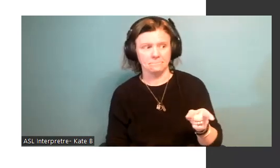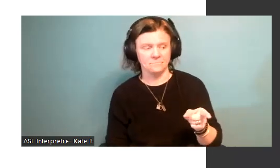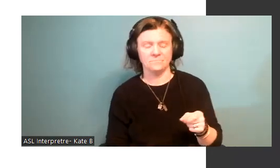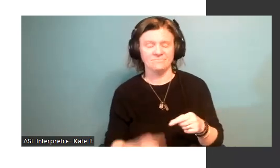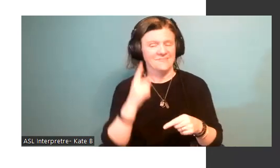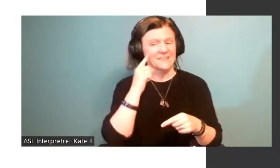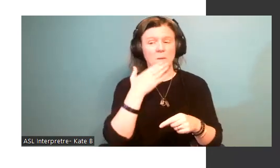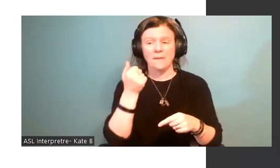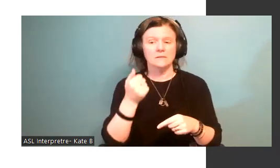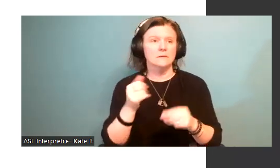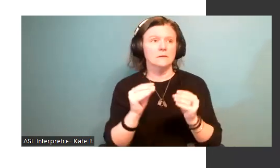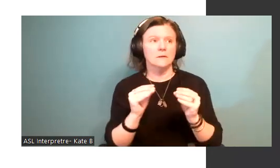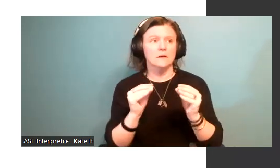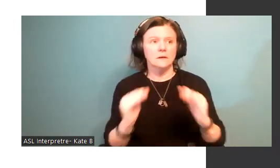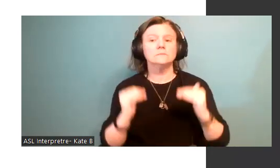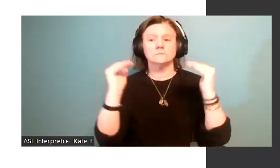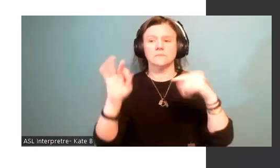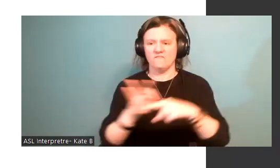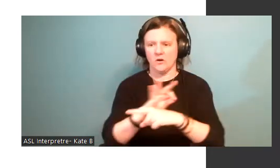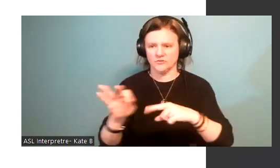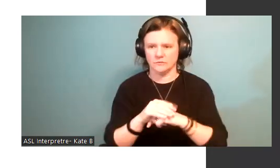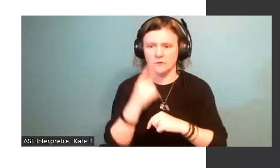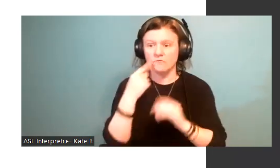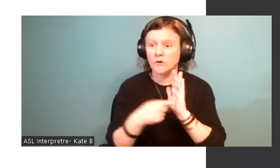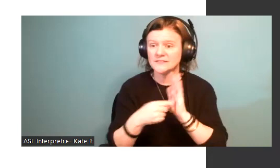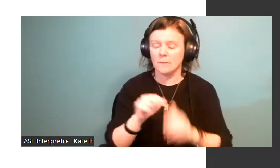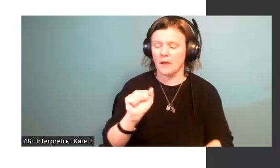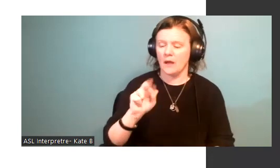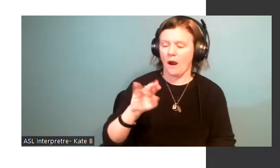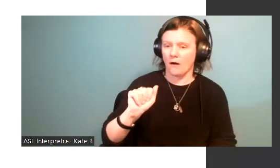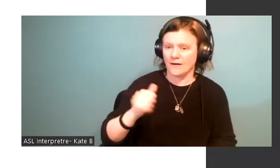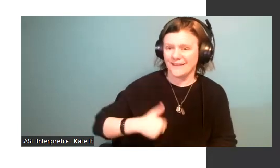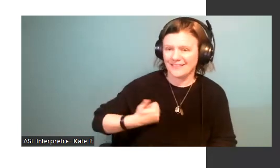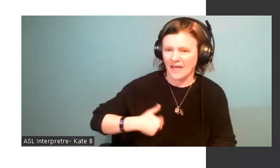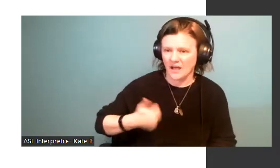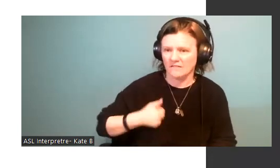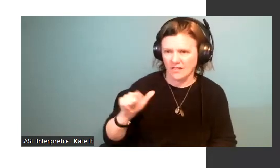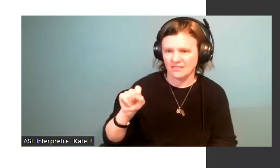another control in HTML or whatever programming ability capabilities that won't do the job. >>